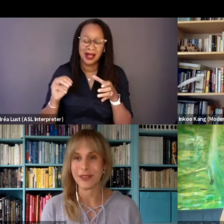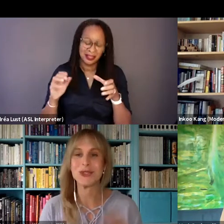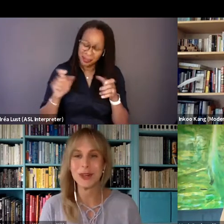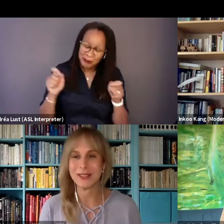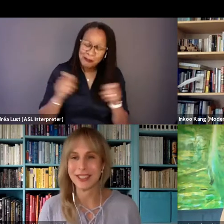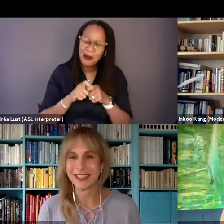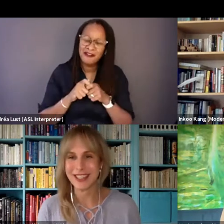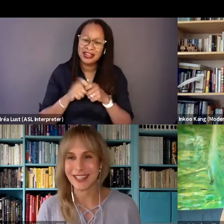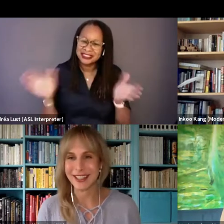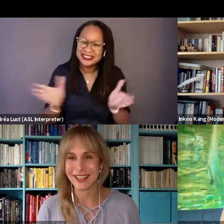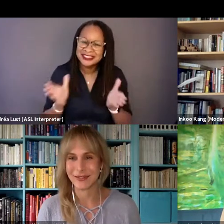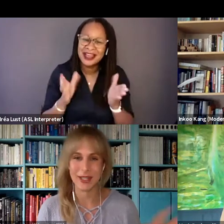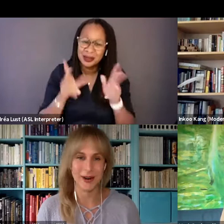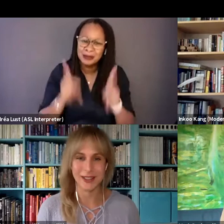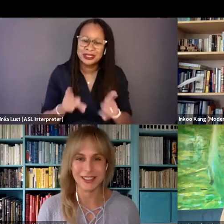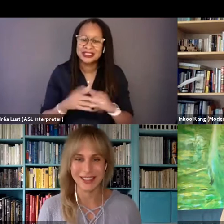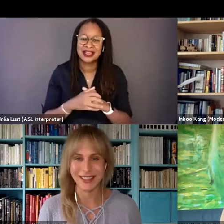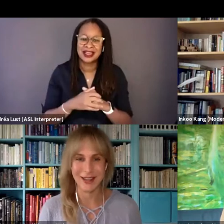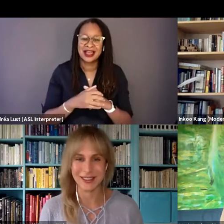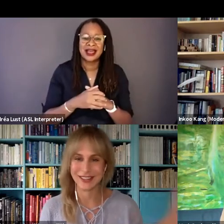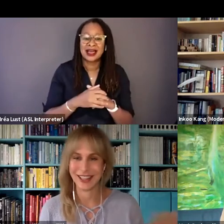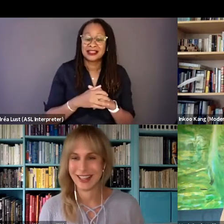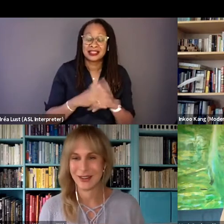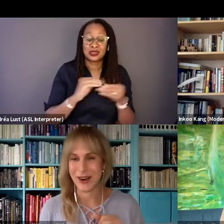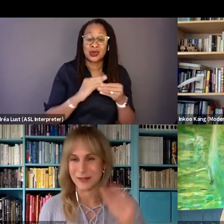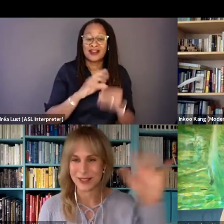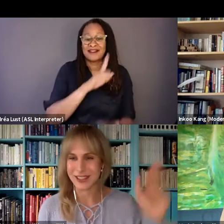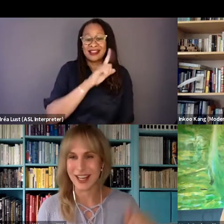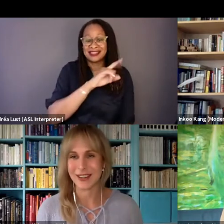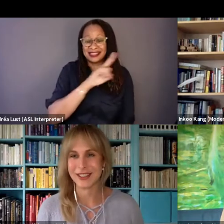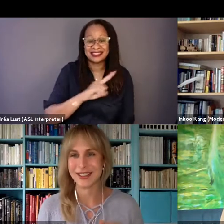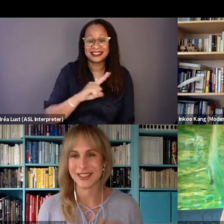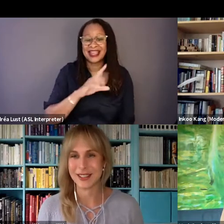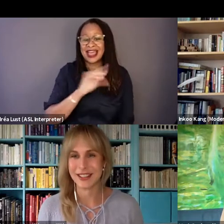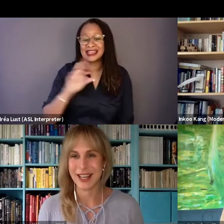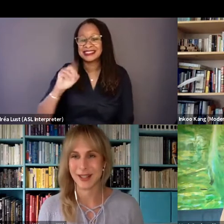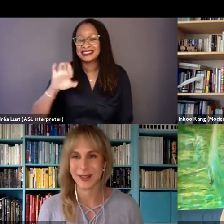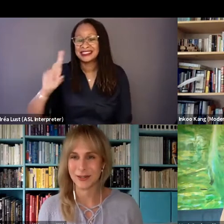The story of Liz and Dick, Dick Carlson, I always referenced that 'cause it's the Liz Taylor,